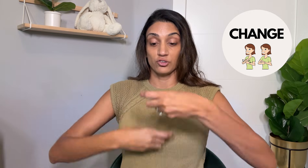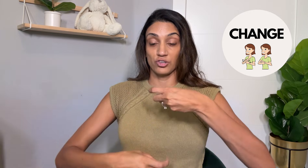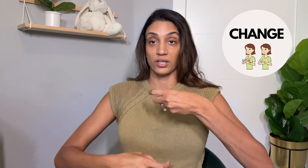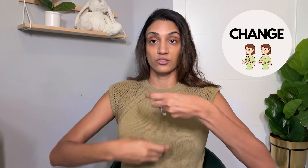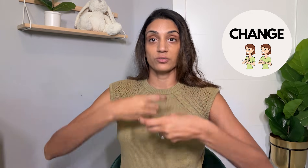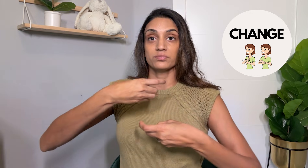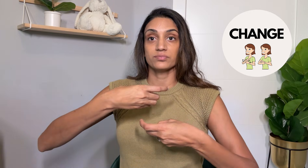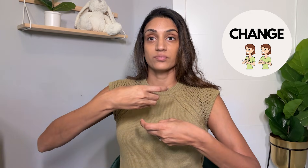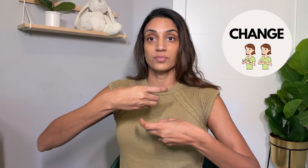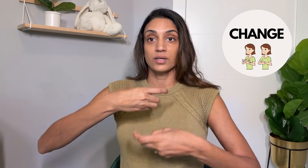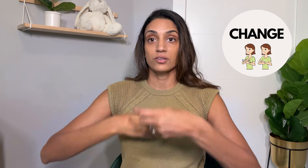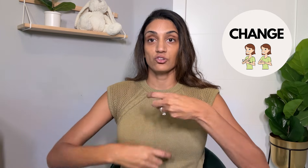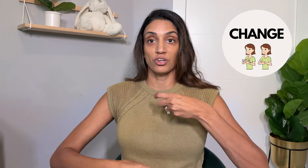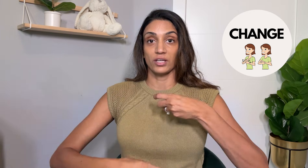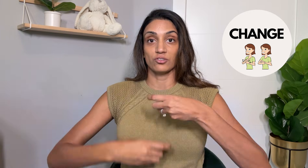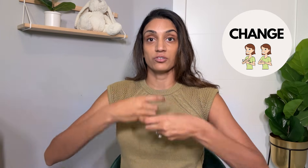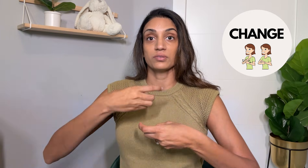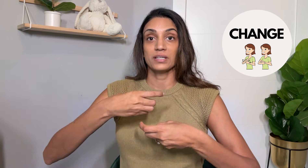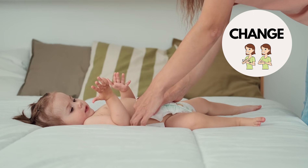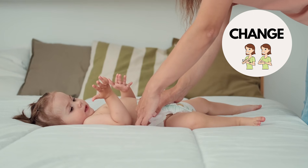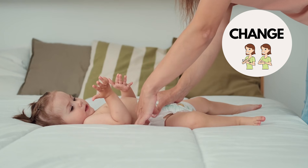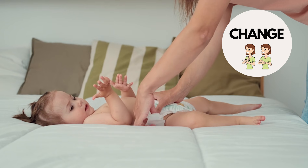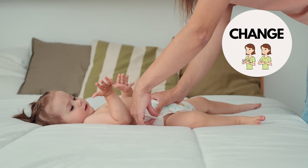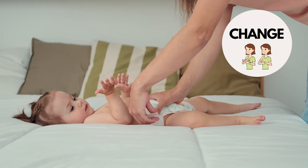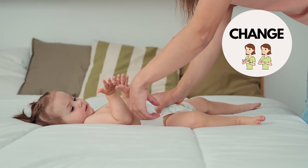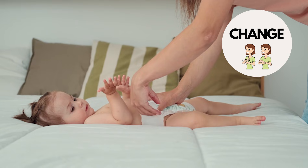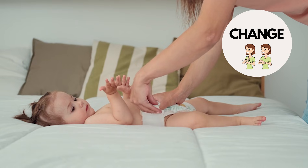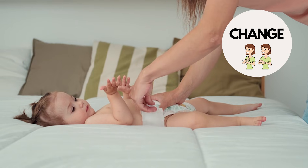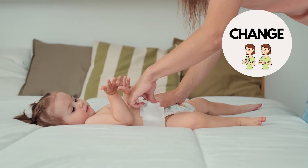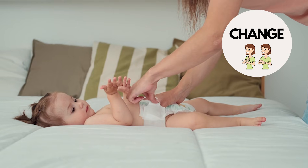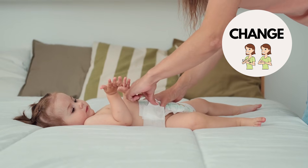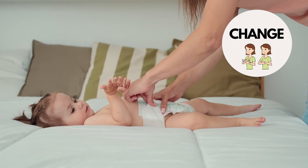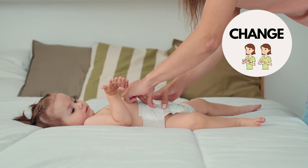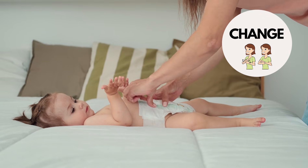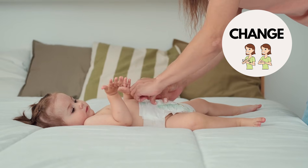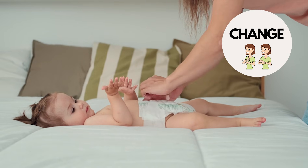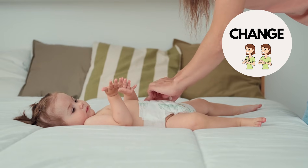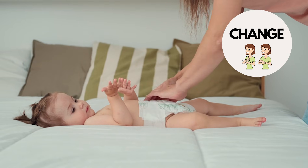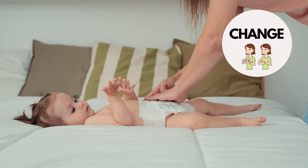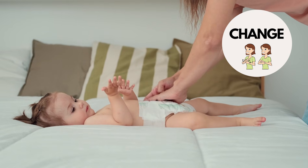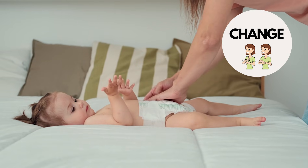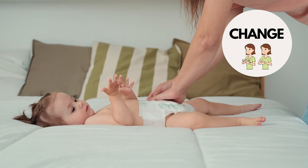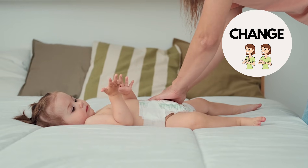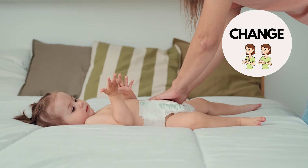Change, change when to use it. Diaper changes, outfit changes or potty learning.